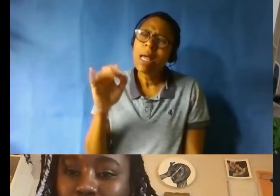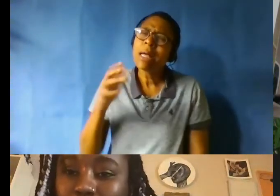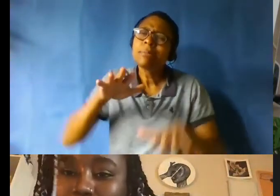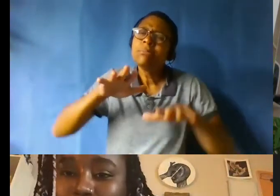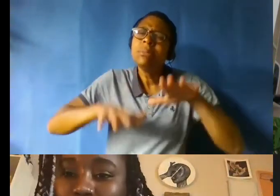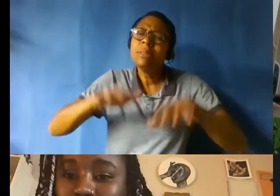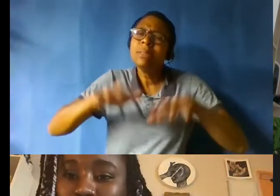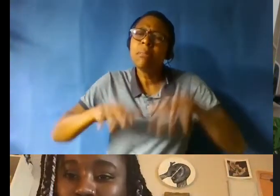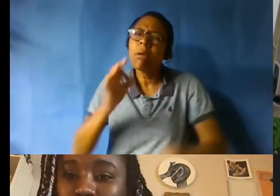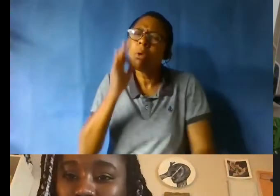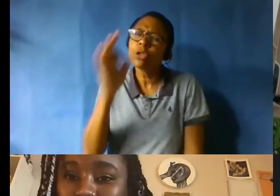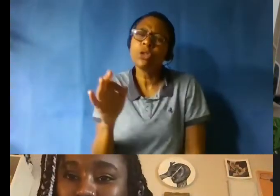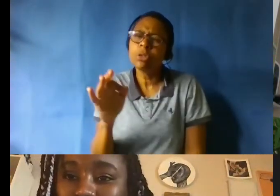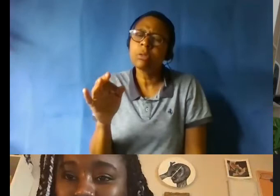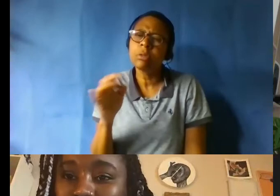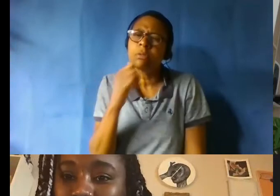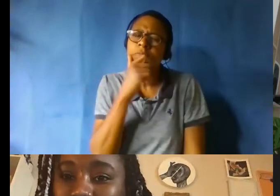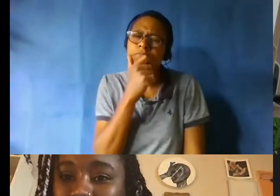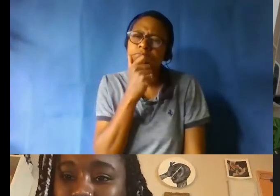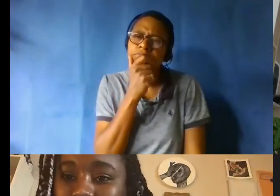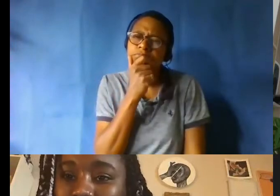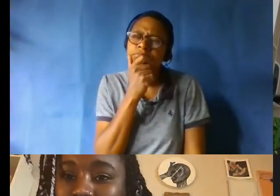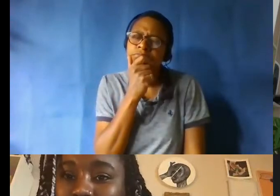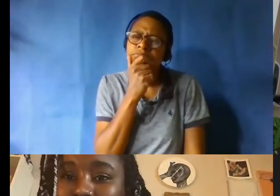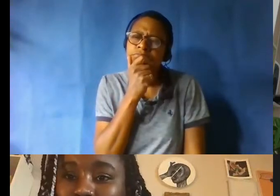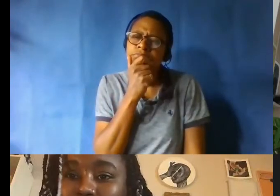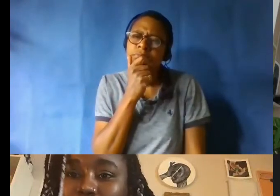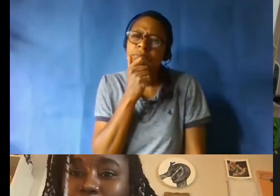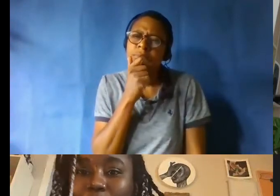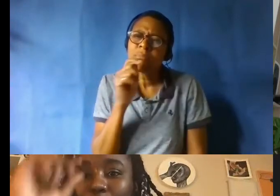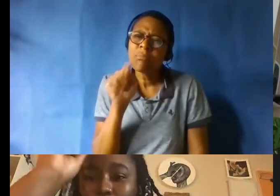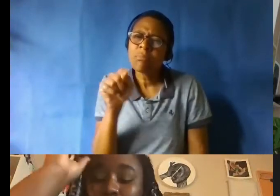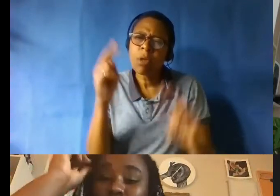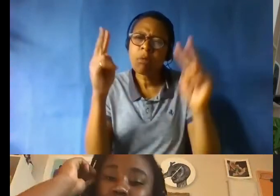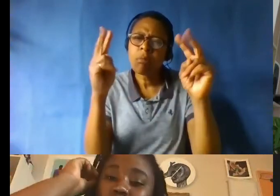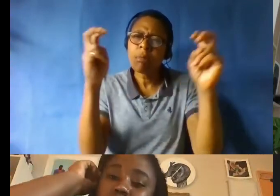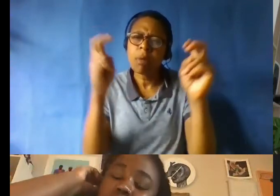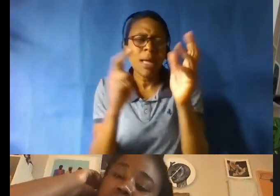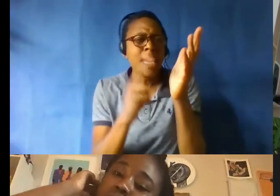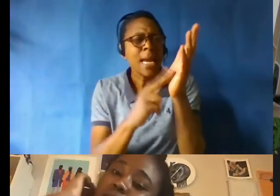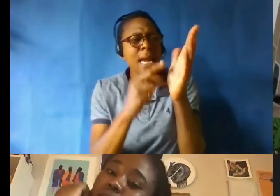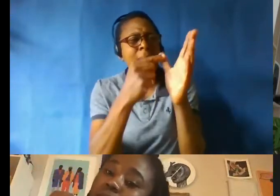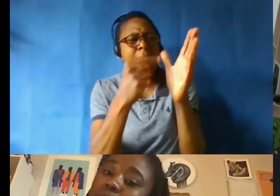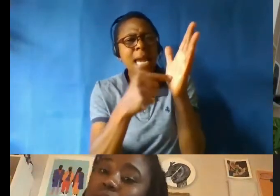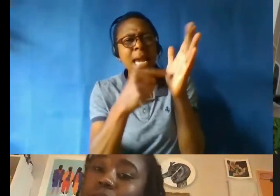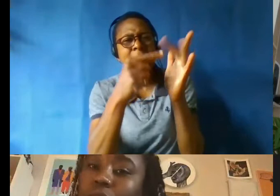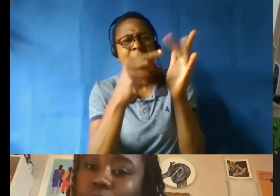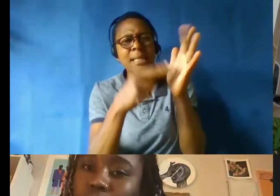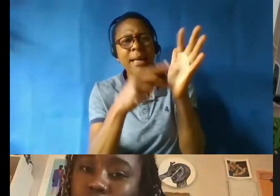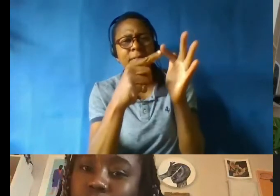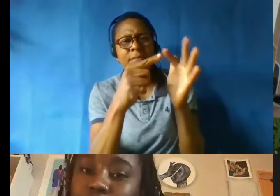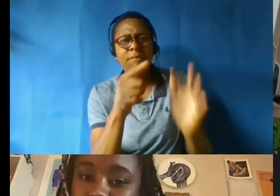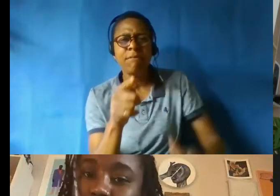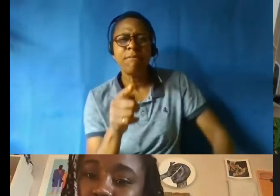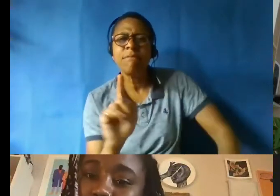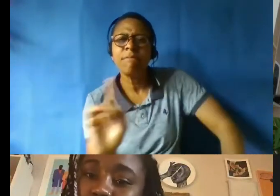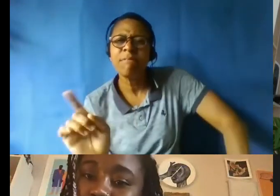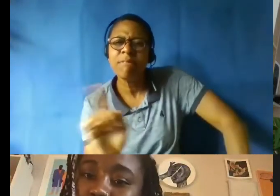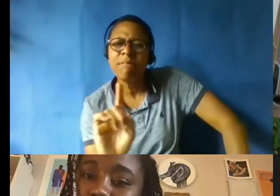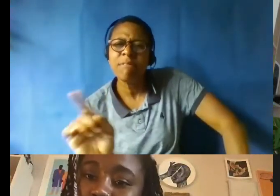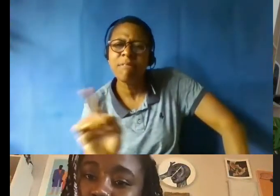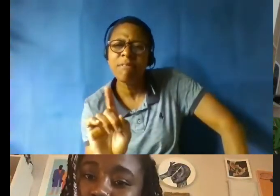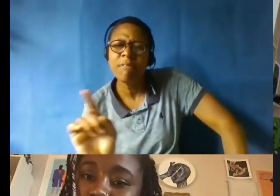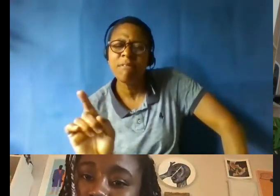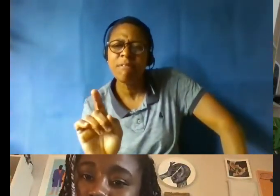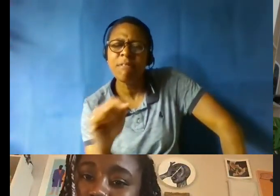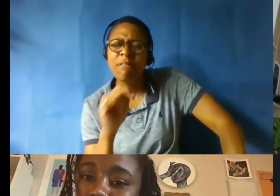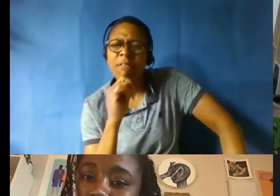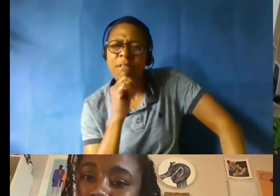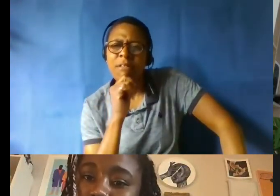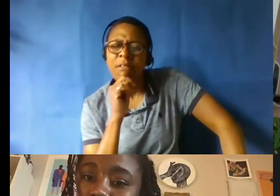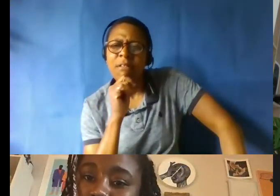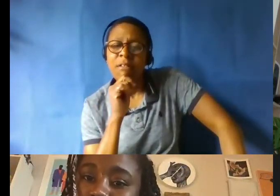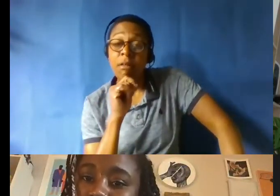know about native language what the use of the word native also because from